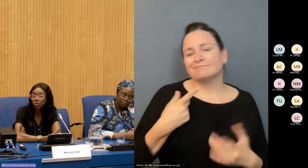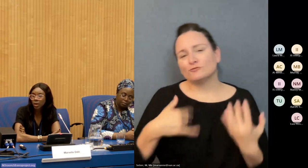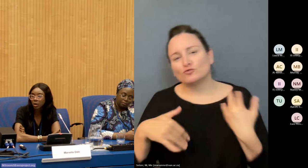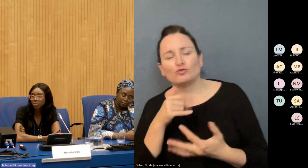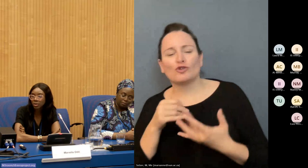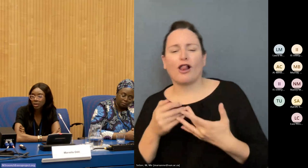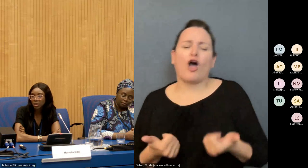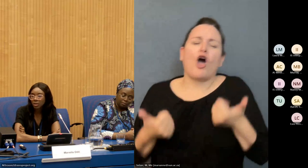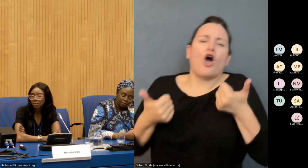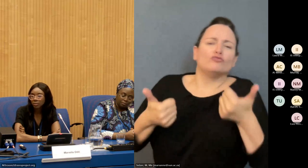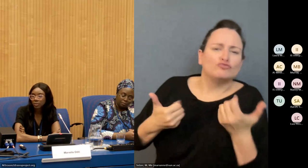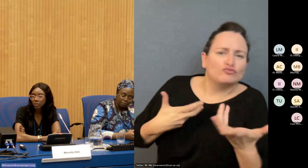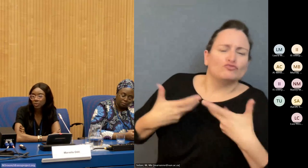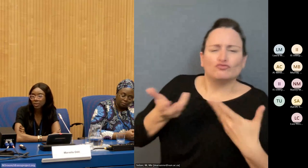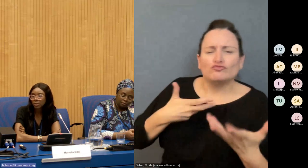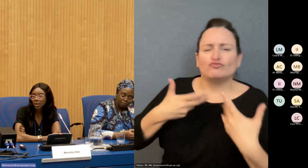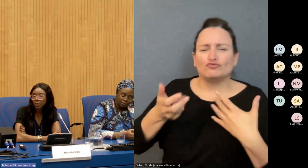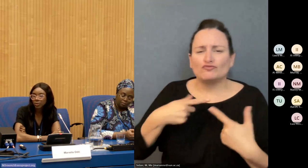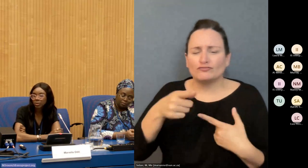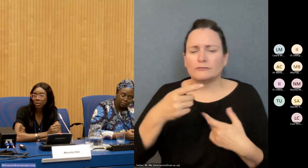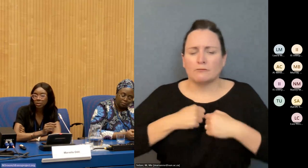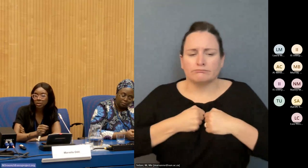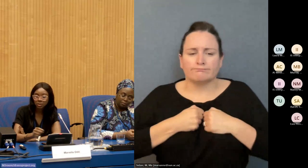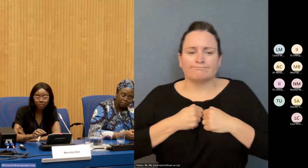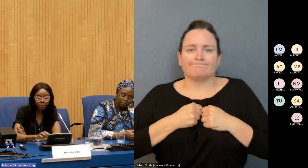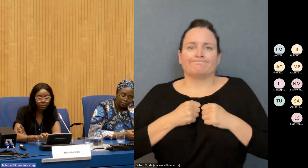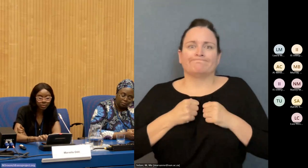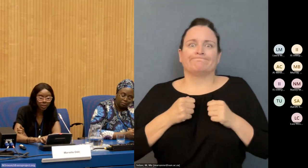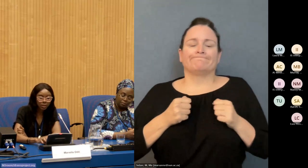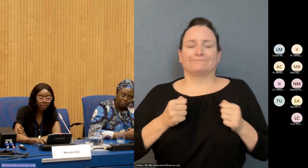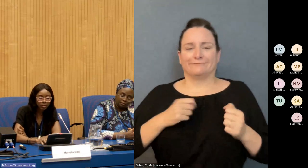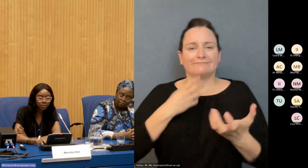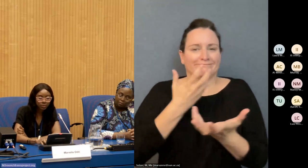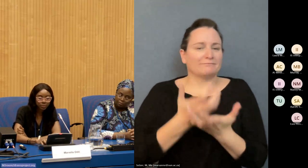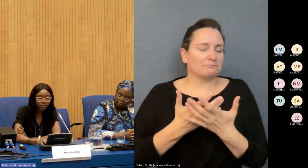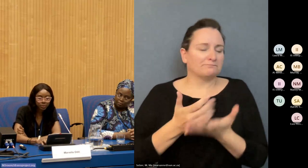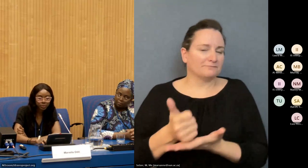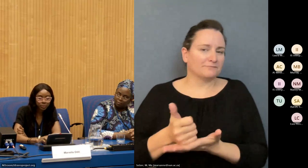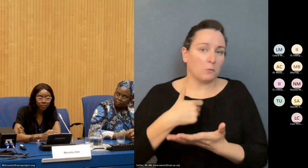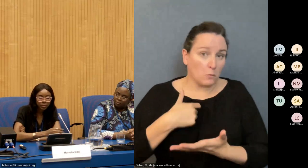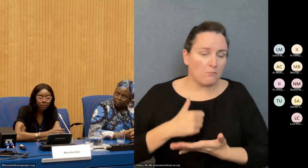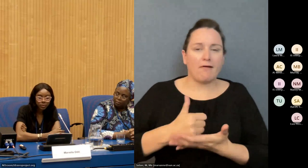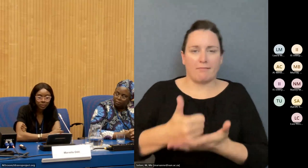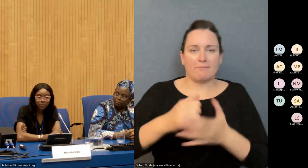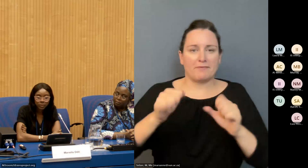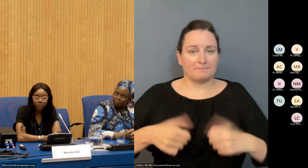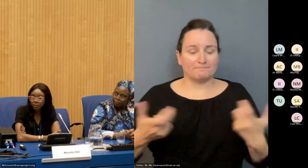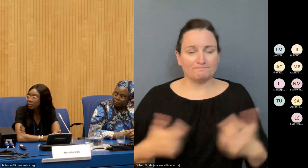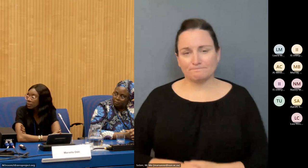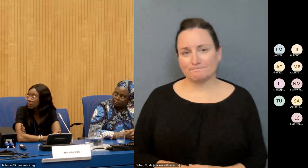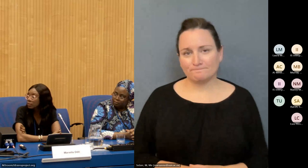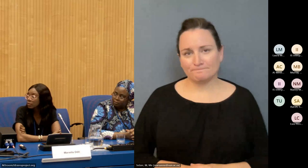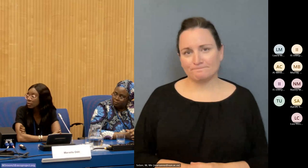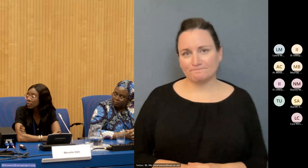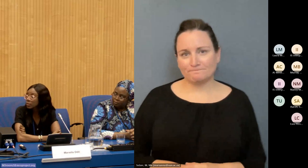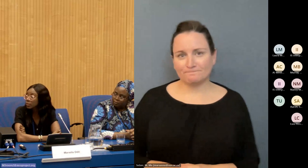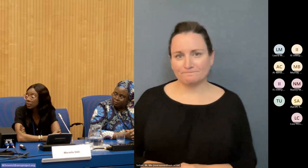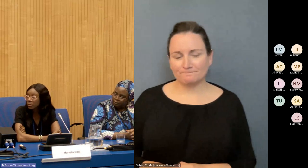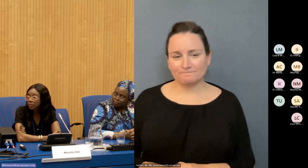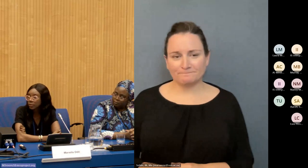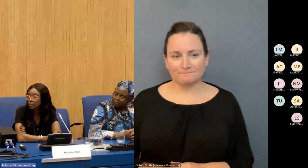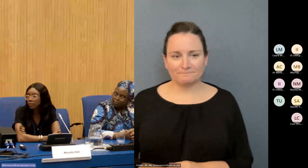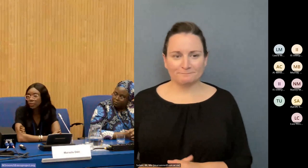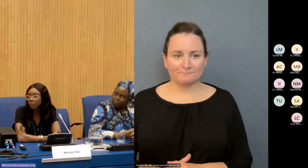to help. That is how we go about it. Thank you. IRENE MBARI-KIRIKA: Thank you so much for that,